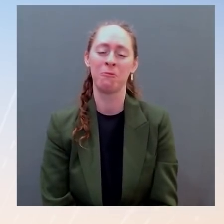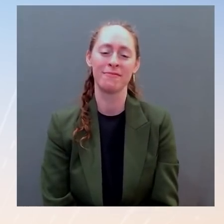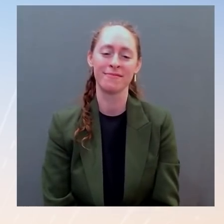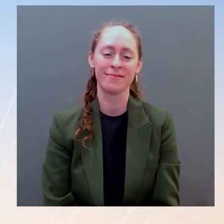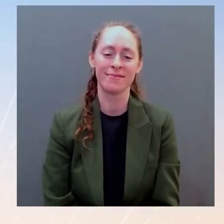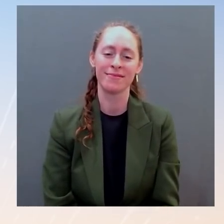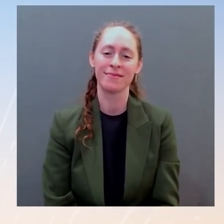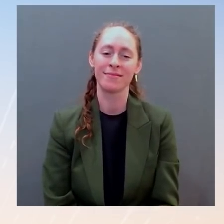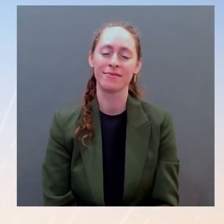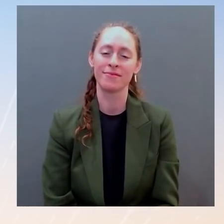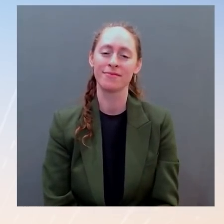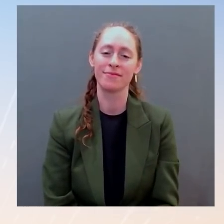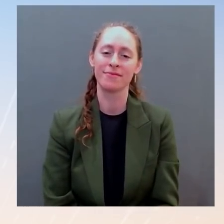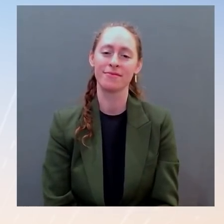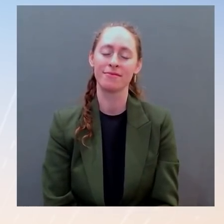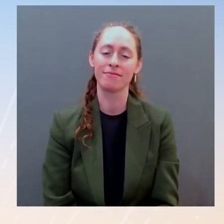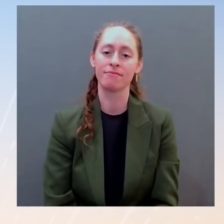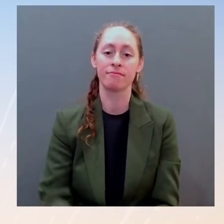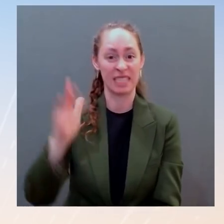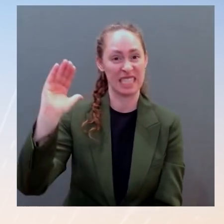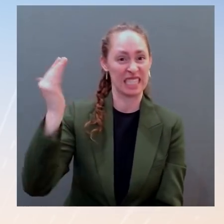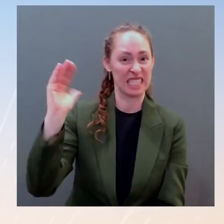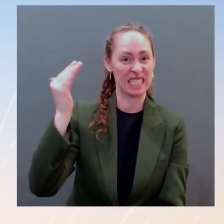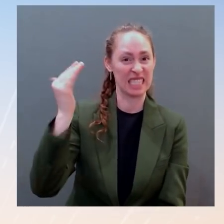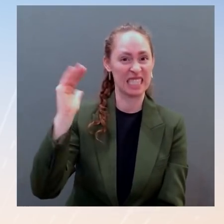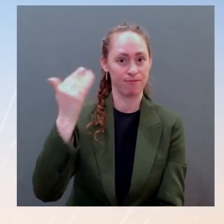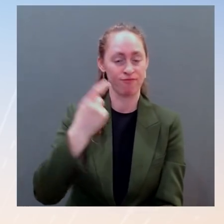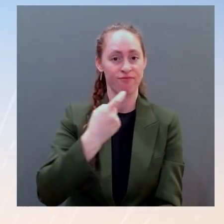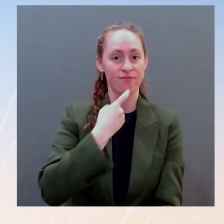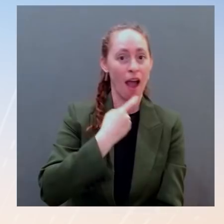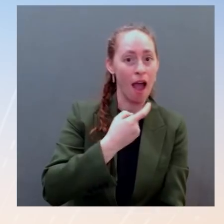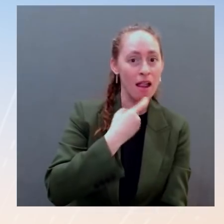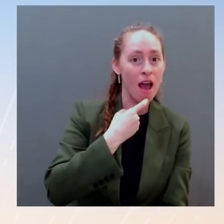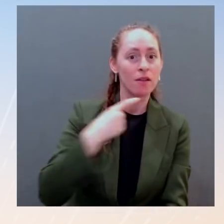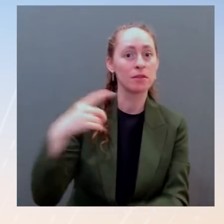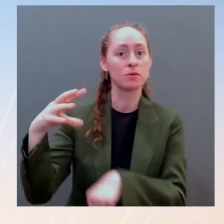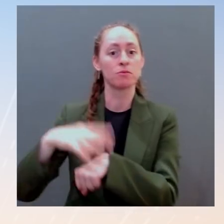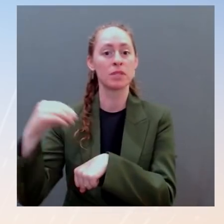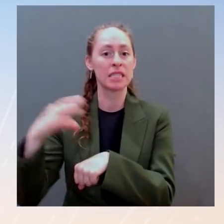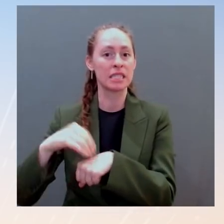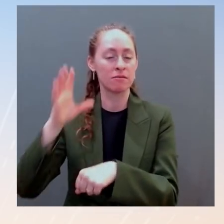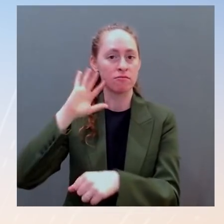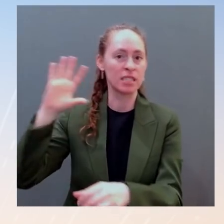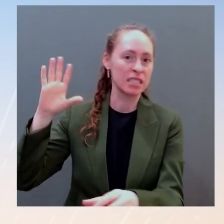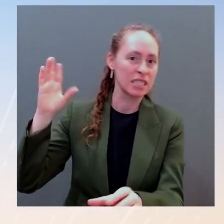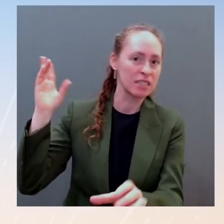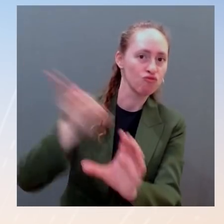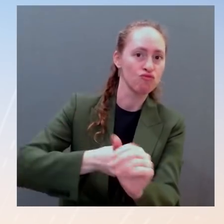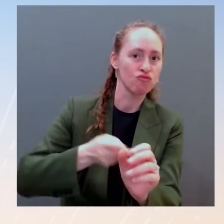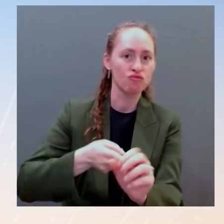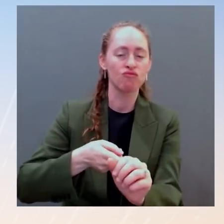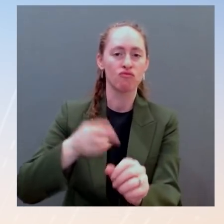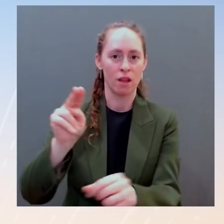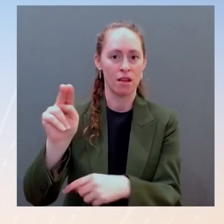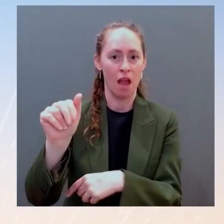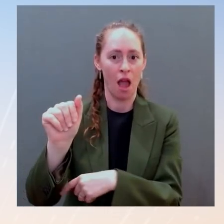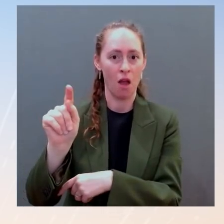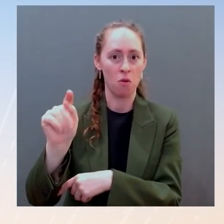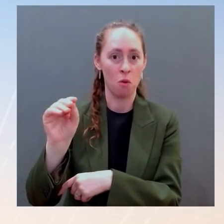Is the White House supportive of that effort? Ms. Psaki: Well, those are decisions for these countries to make and for the NATO Alliance to make.